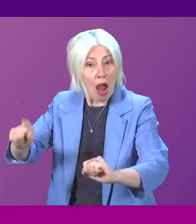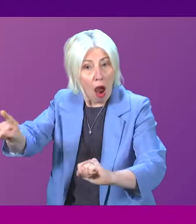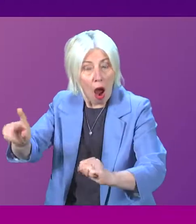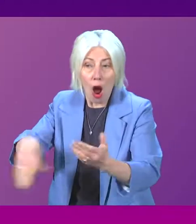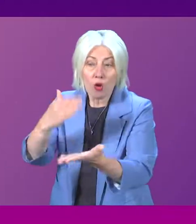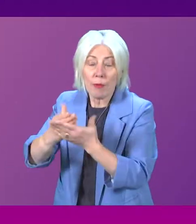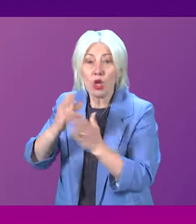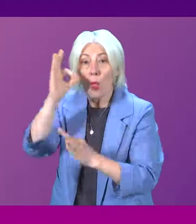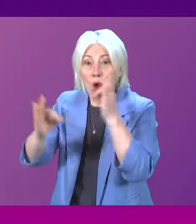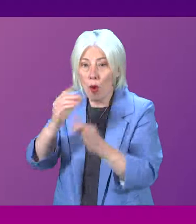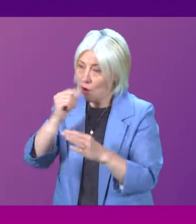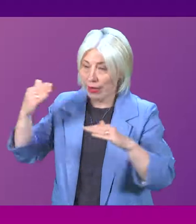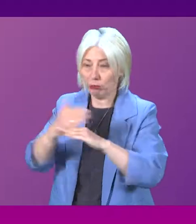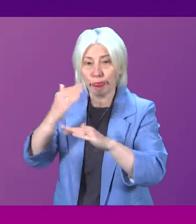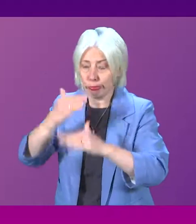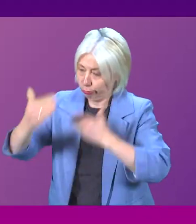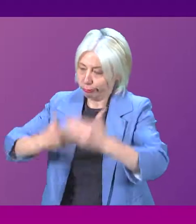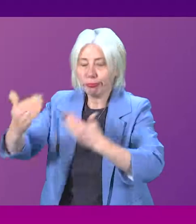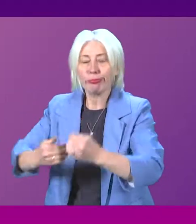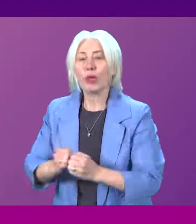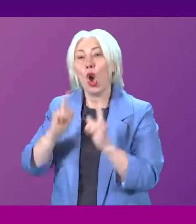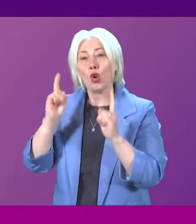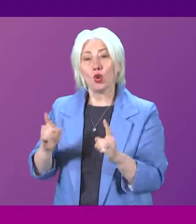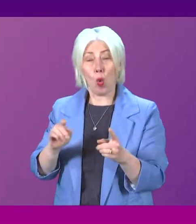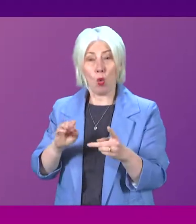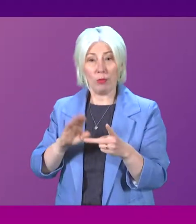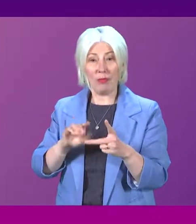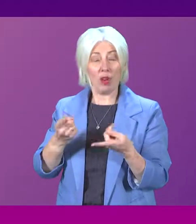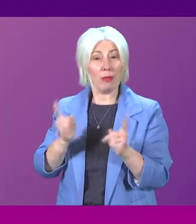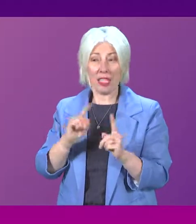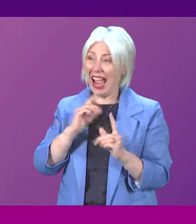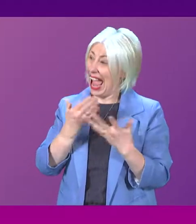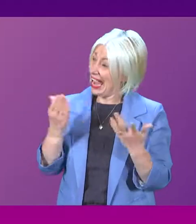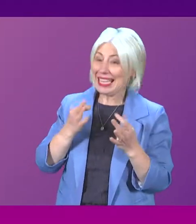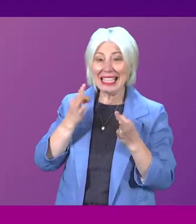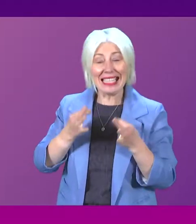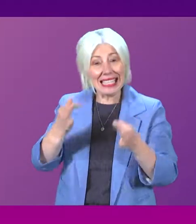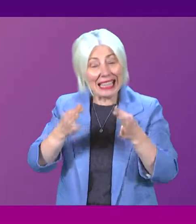can function well. As such, will he tell me what delay there will be to the work of the inquiry?